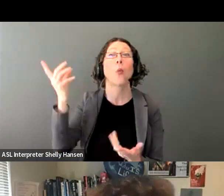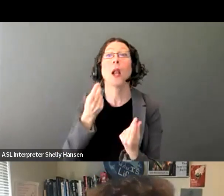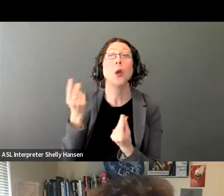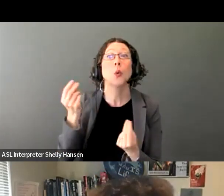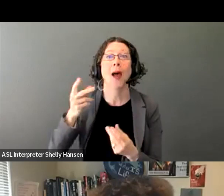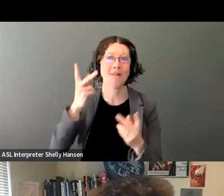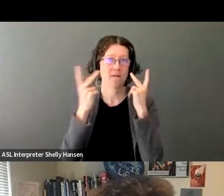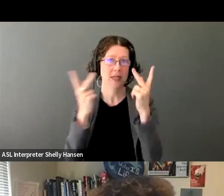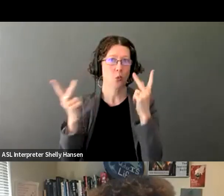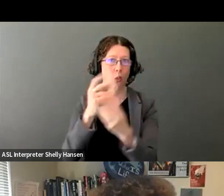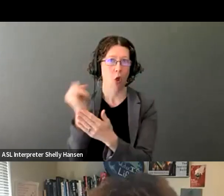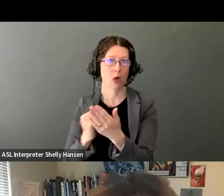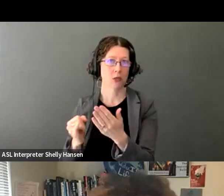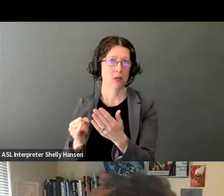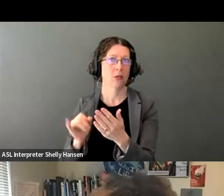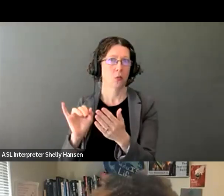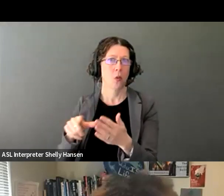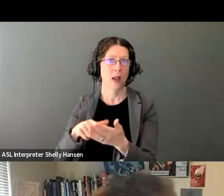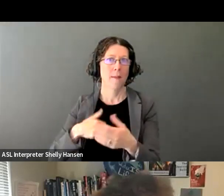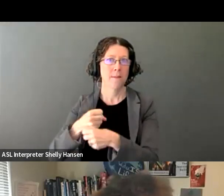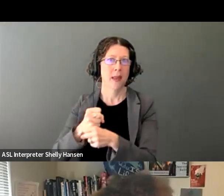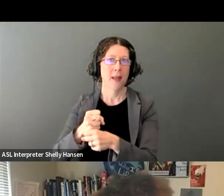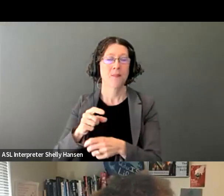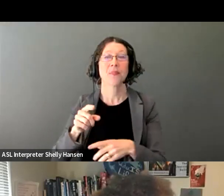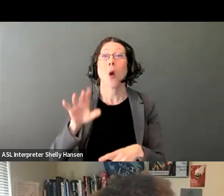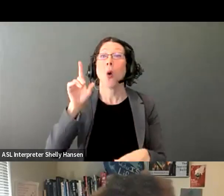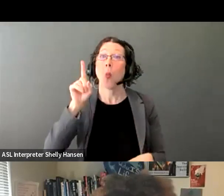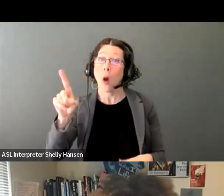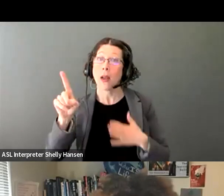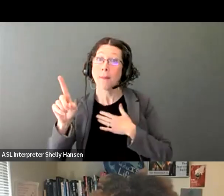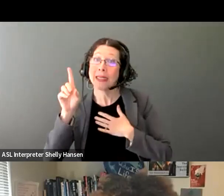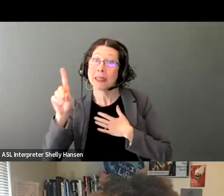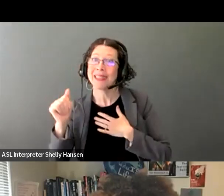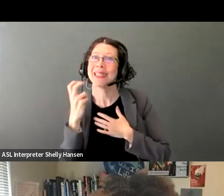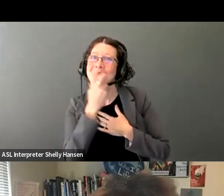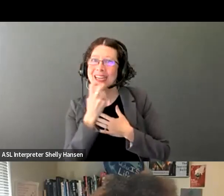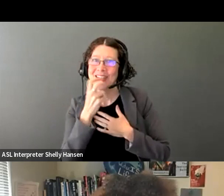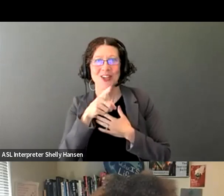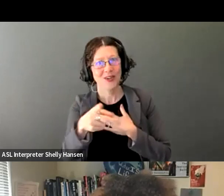One of my disabilities is speech, as you can tell.